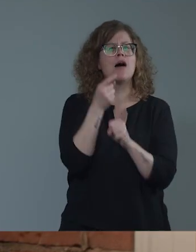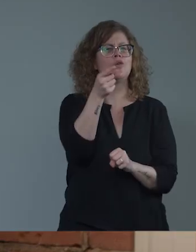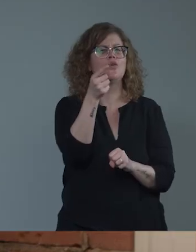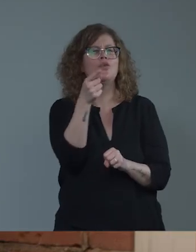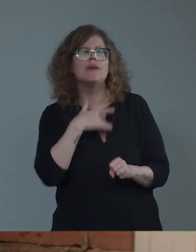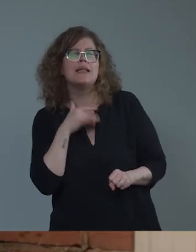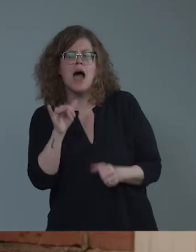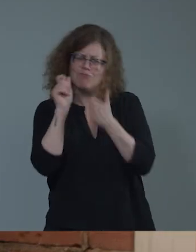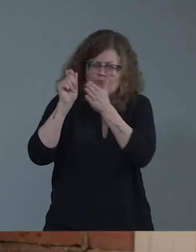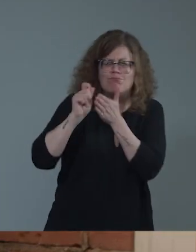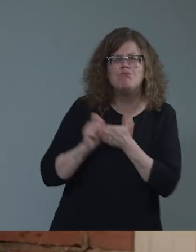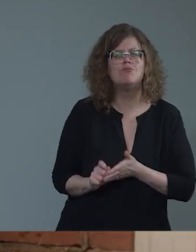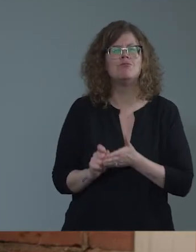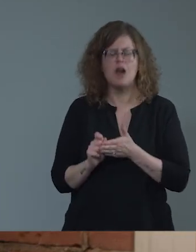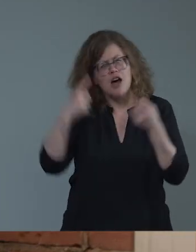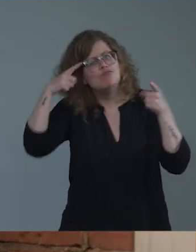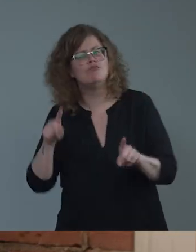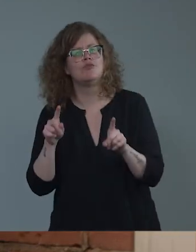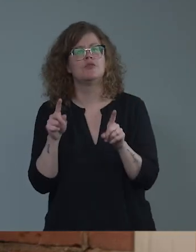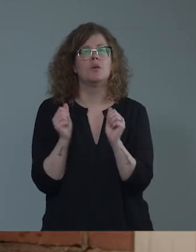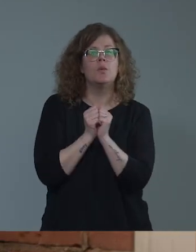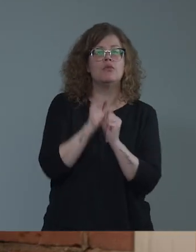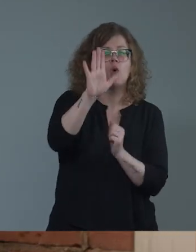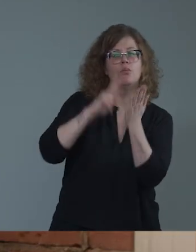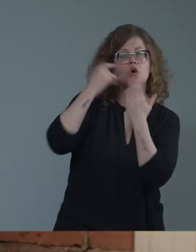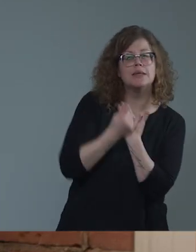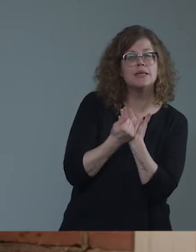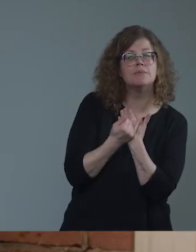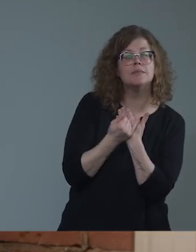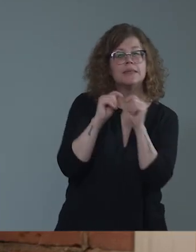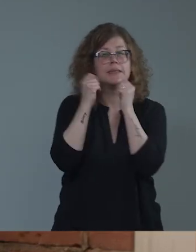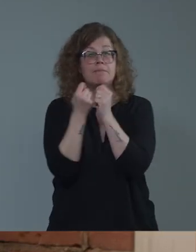upon by your entire project team at the beginning, the more success you're going to have at the end.